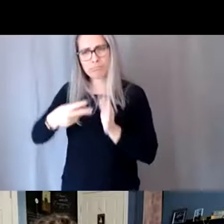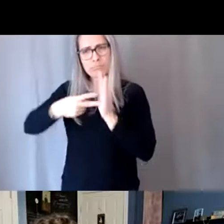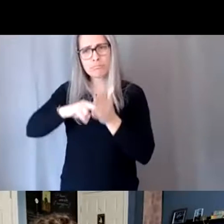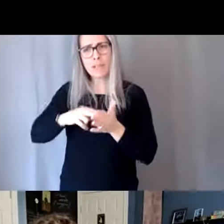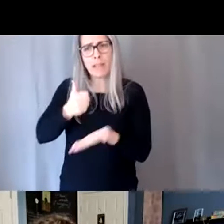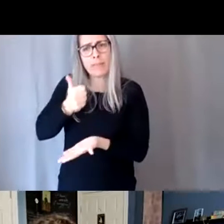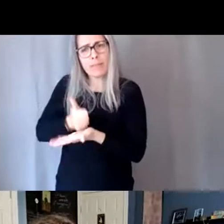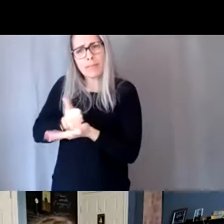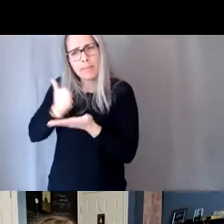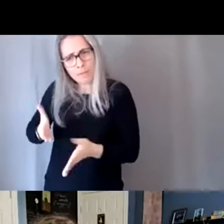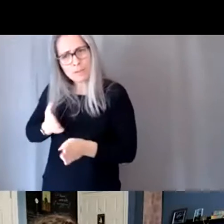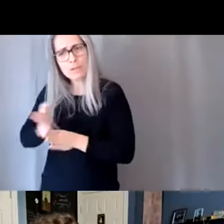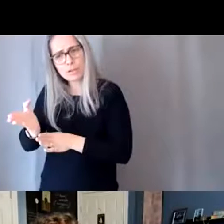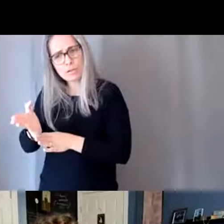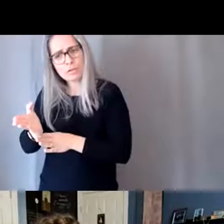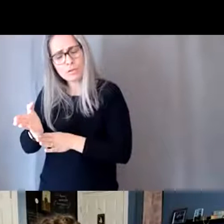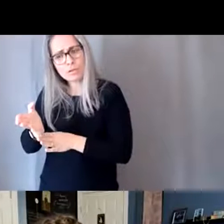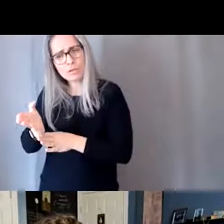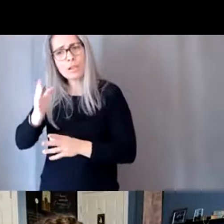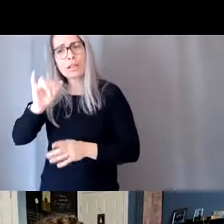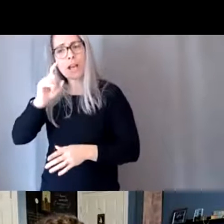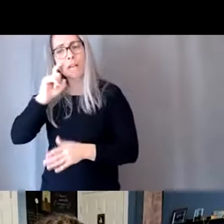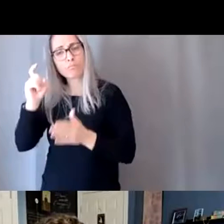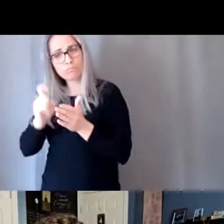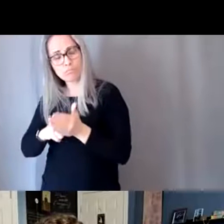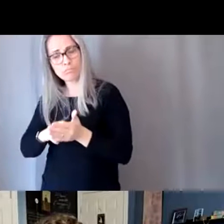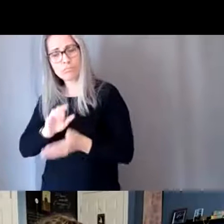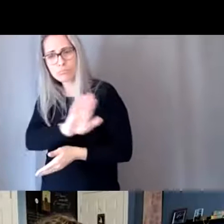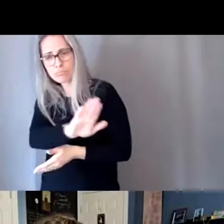client-centered practice was recognizing clients experience and knowledge